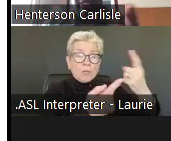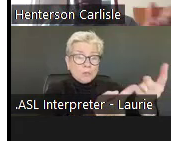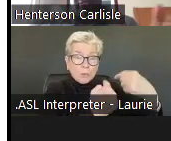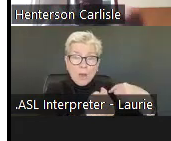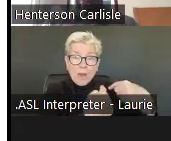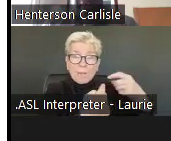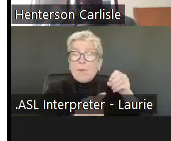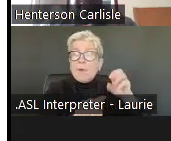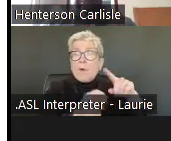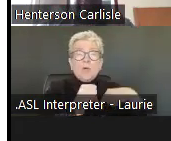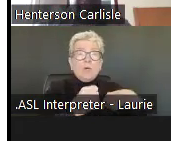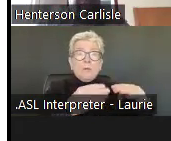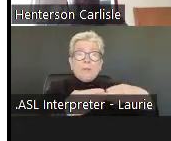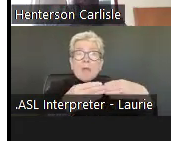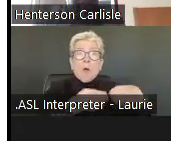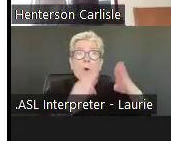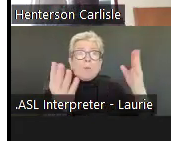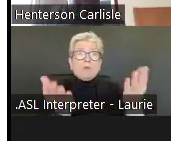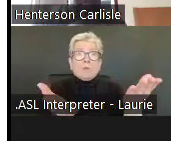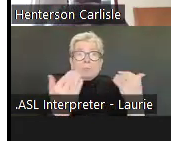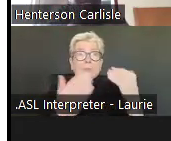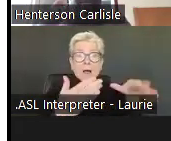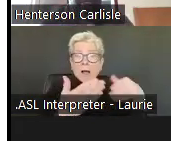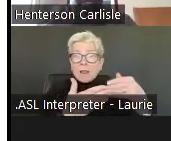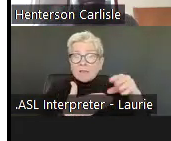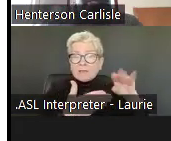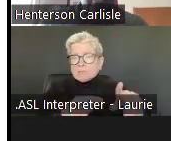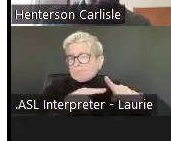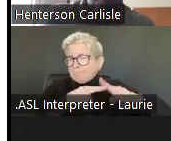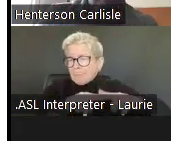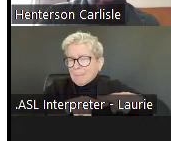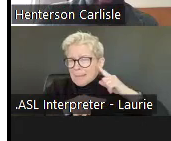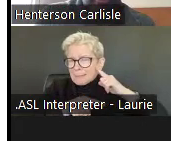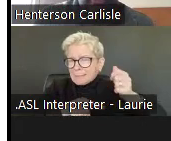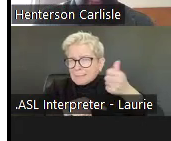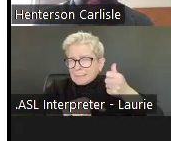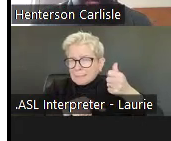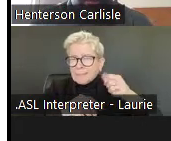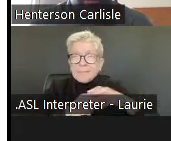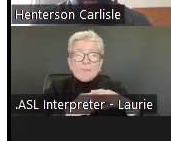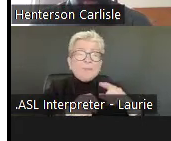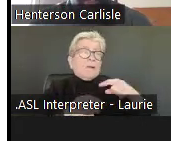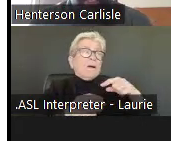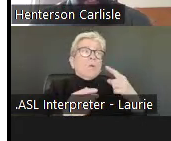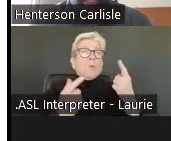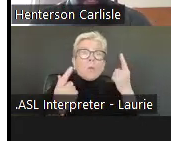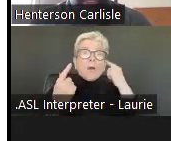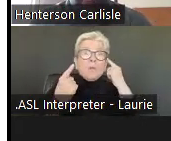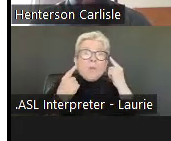on your capacity. And right here are just some of the things to think about - the